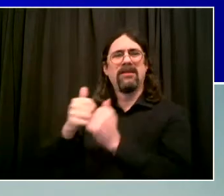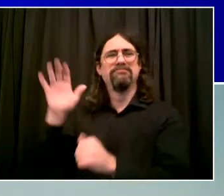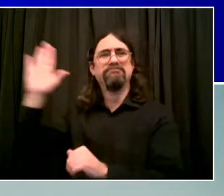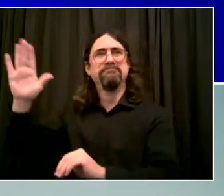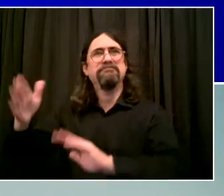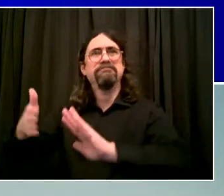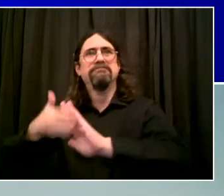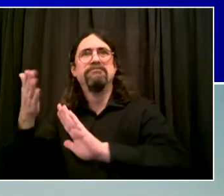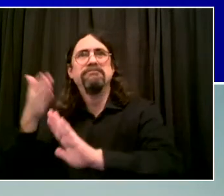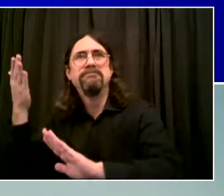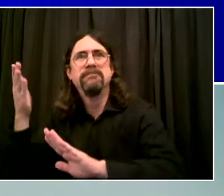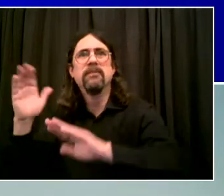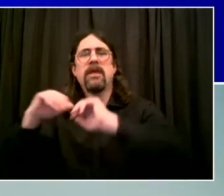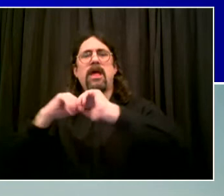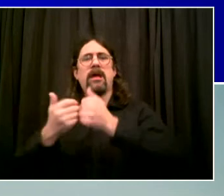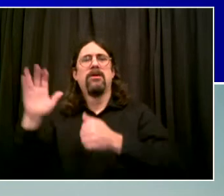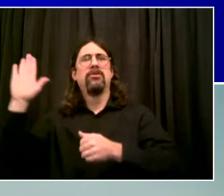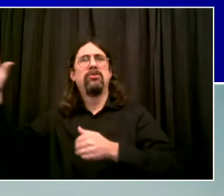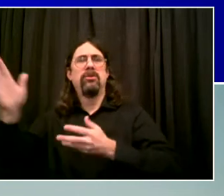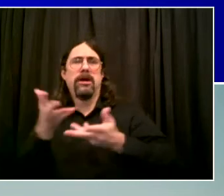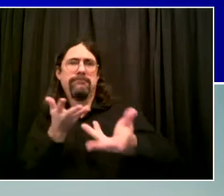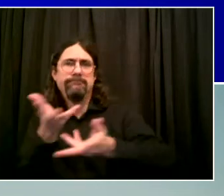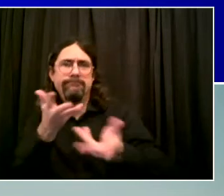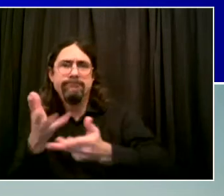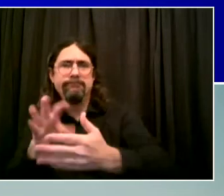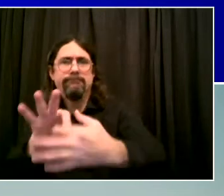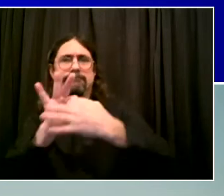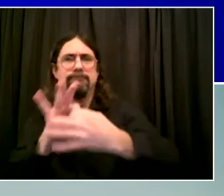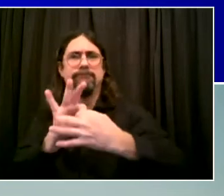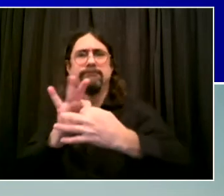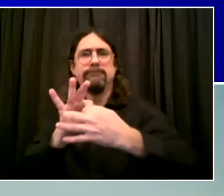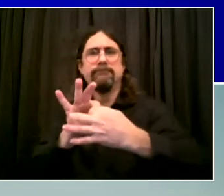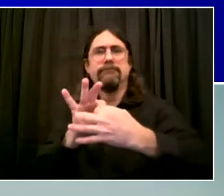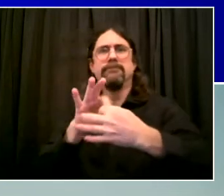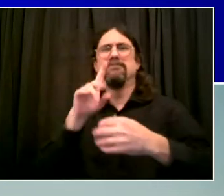DEEPENING THE BONDS BETETEWE EN POLICE AND COMMUNITY. IT MEANS DOUBLING DOWN ON NEIGHBORHOOD POLICING. IN THTHE TASSOTE F